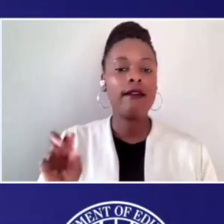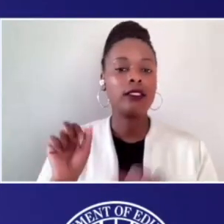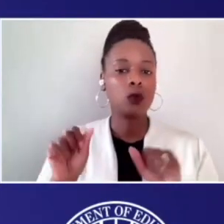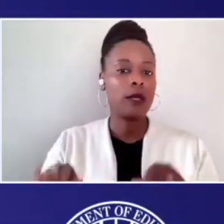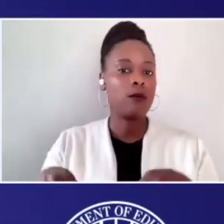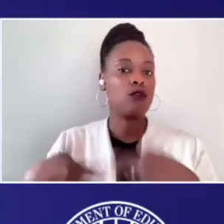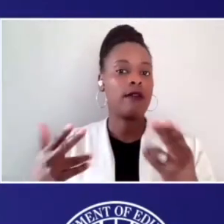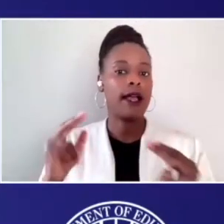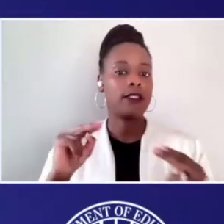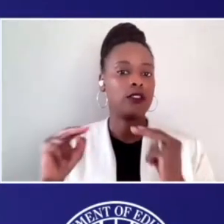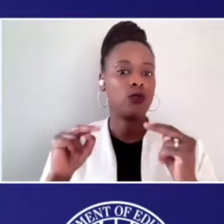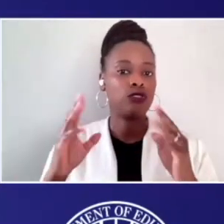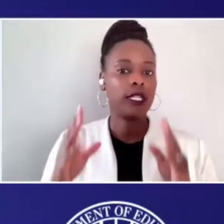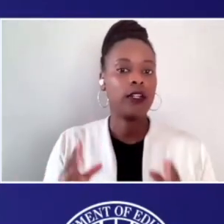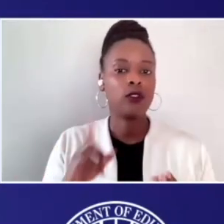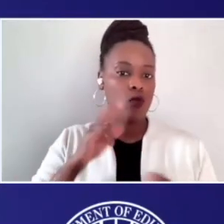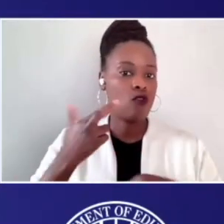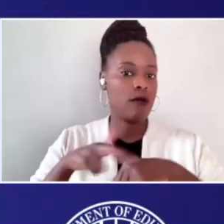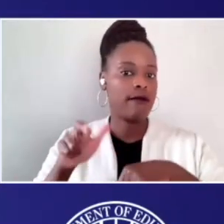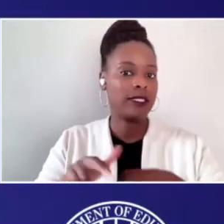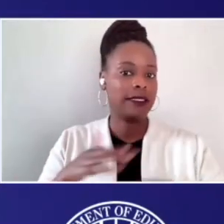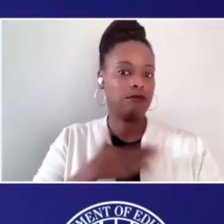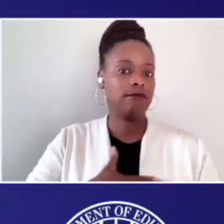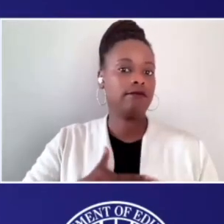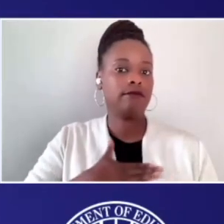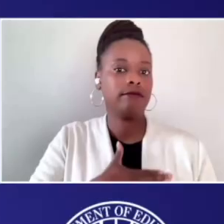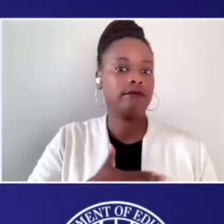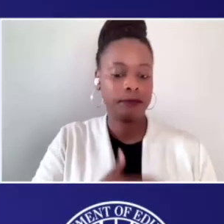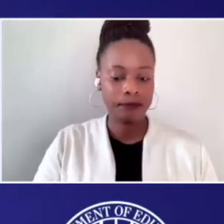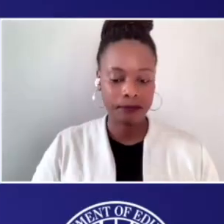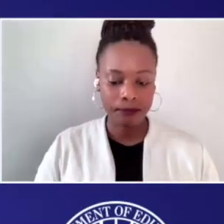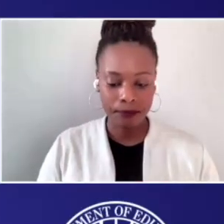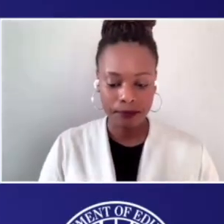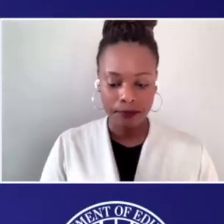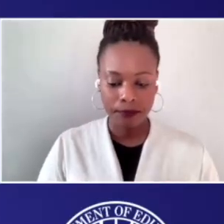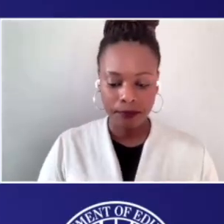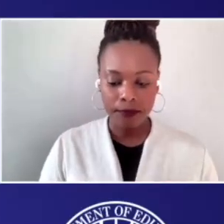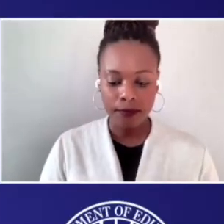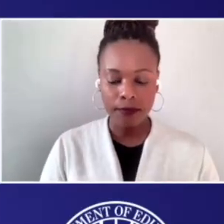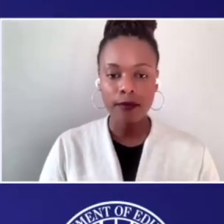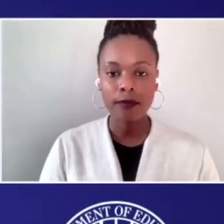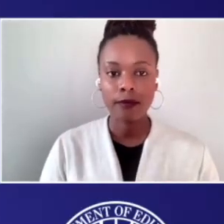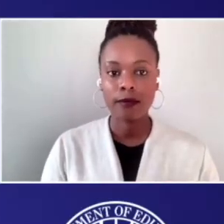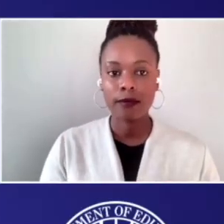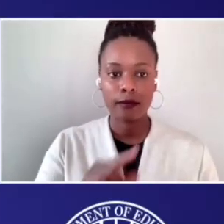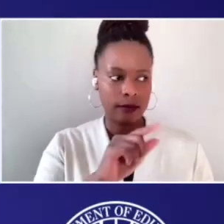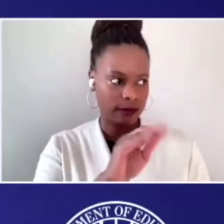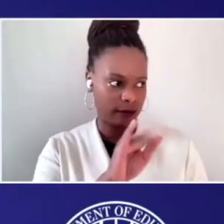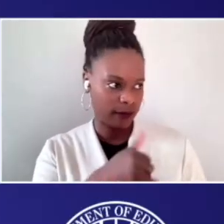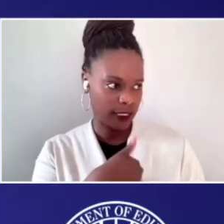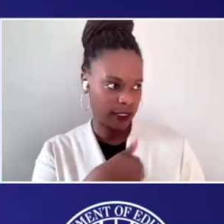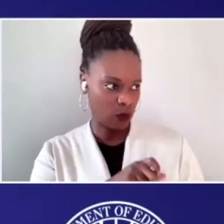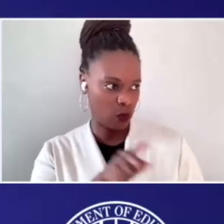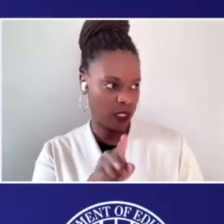that as a reference, okay? Alright. Tamy, I have a question over here from Ashley. Yes, ma'am.